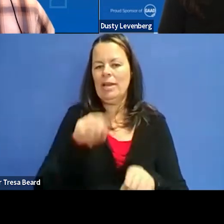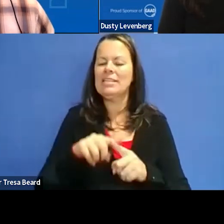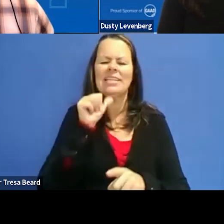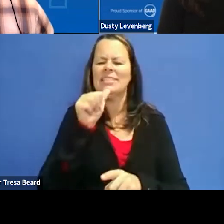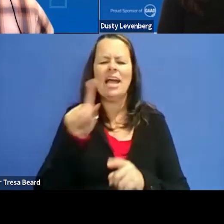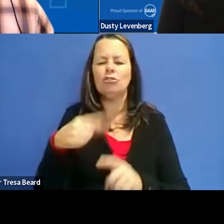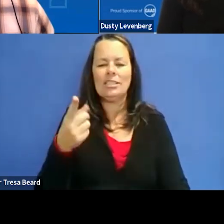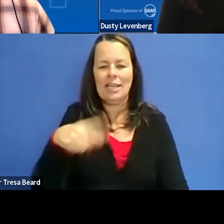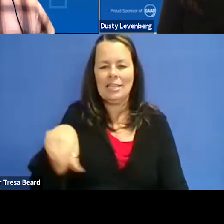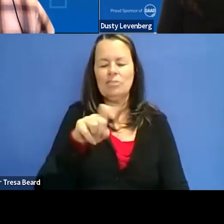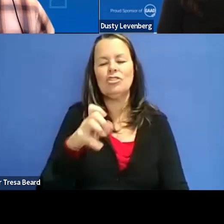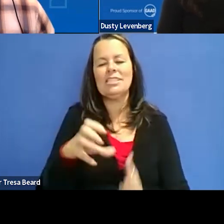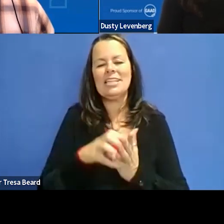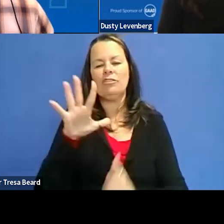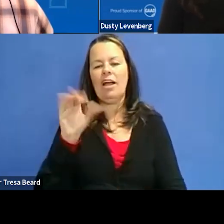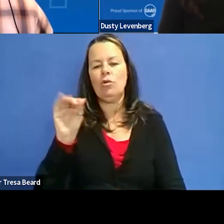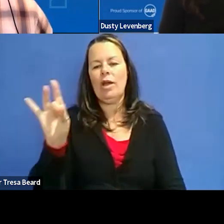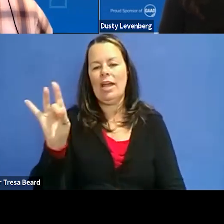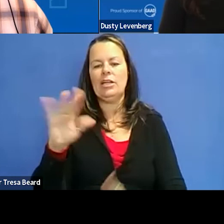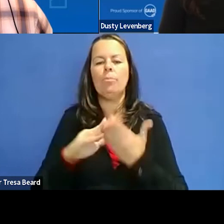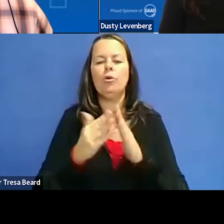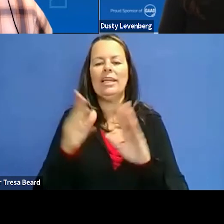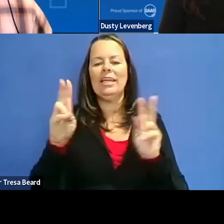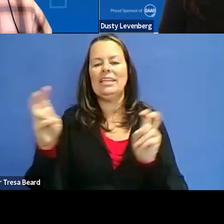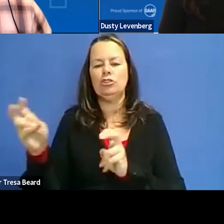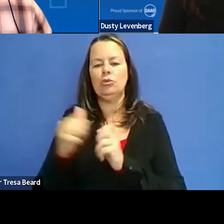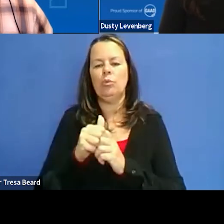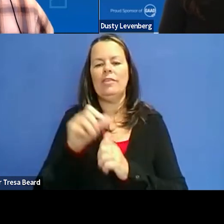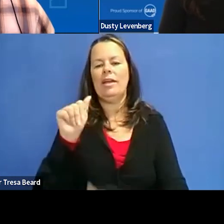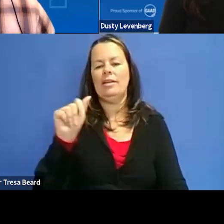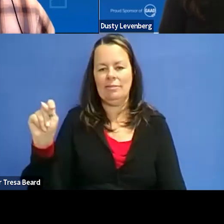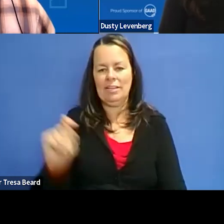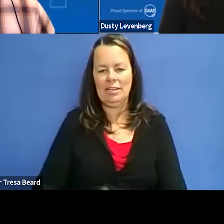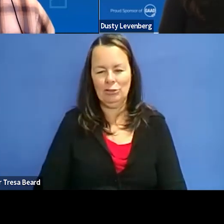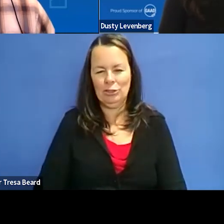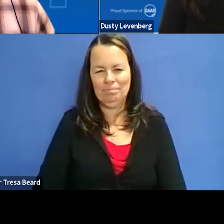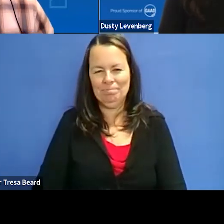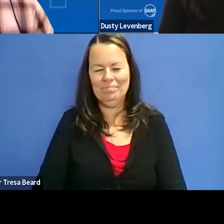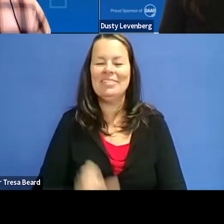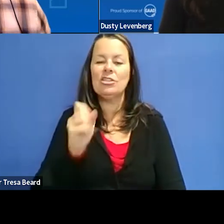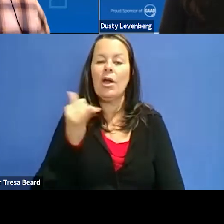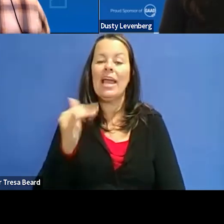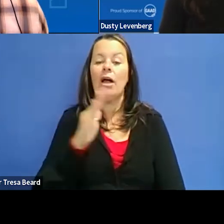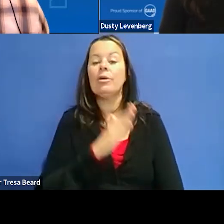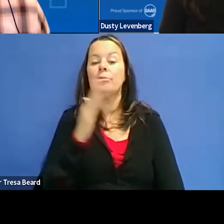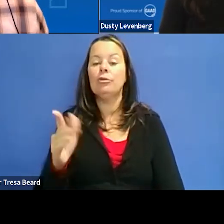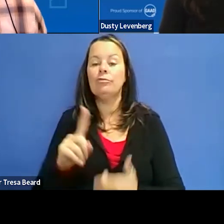section 508 community issue as well regarding assistive technology. Now I'm going to go to a comment from anonymous.